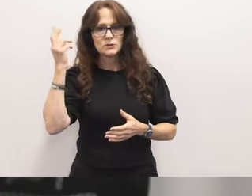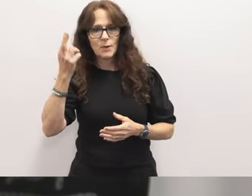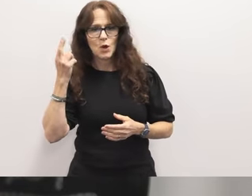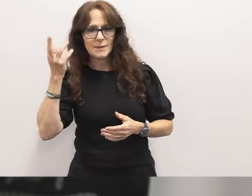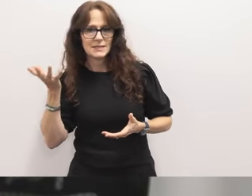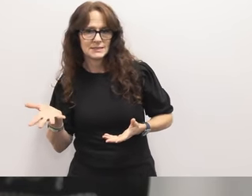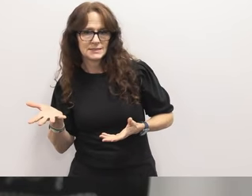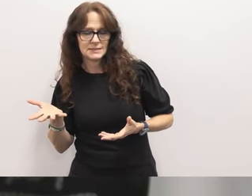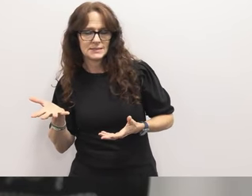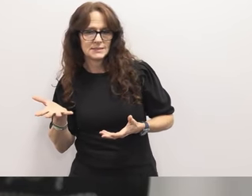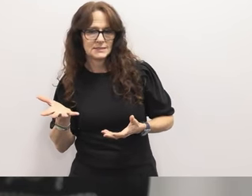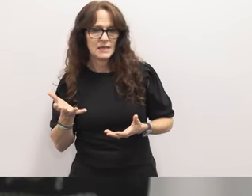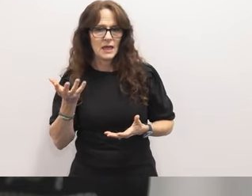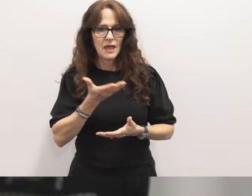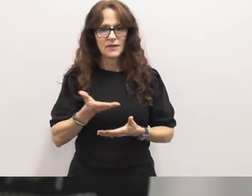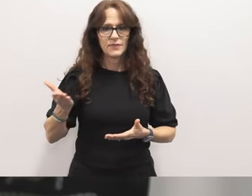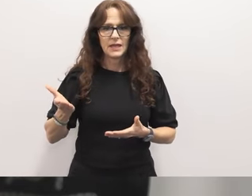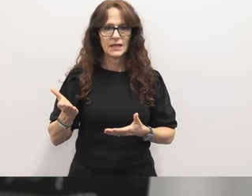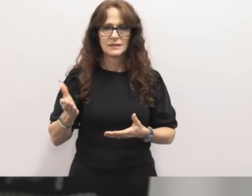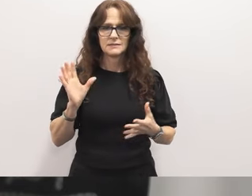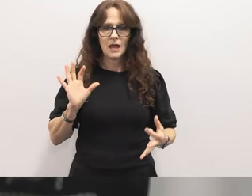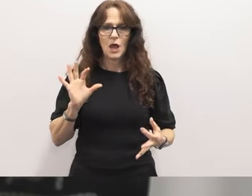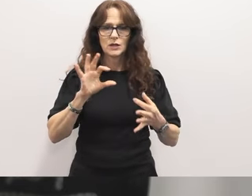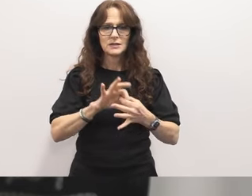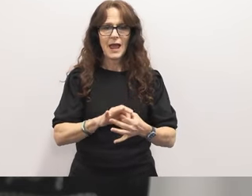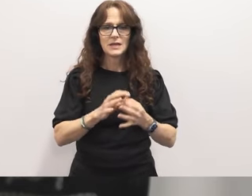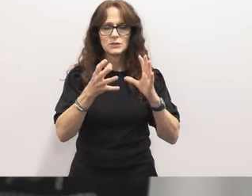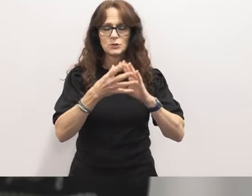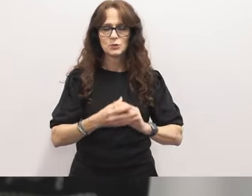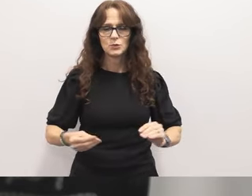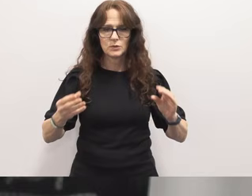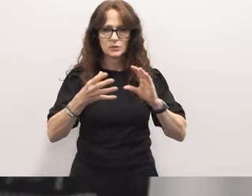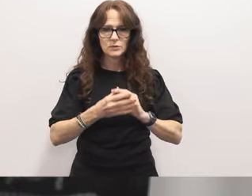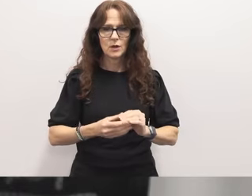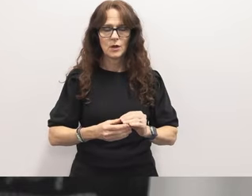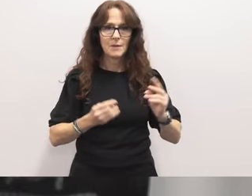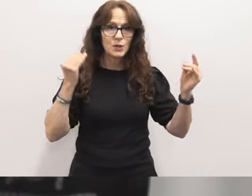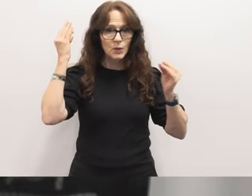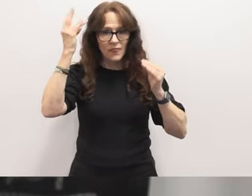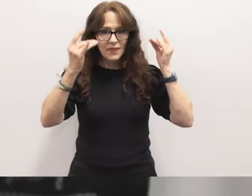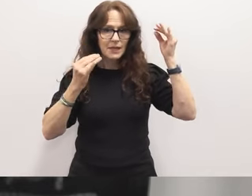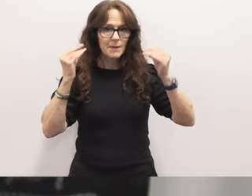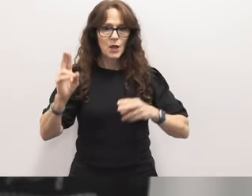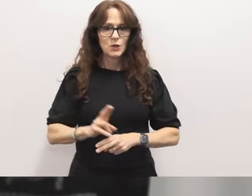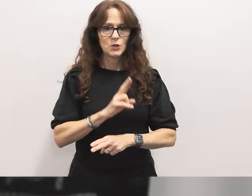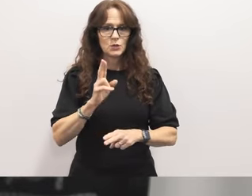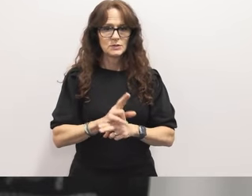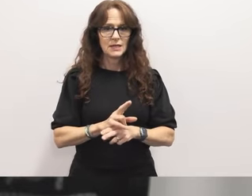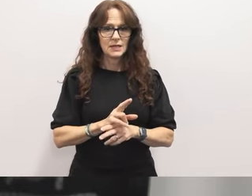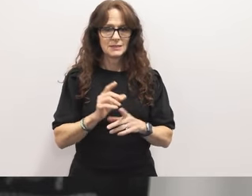things that are not attached to a story, but you can think about it using text evidence.